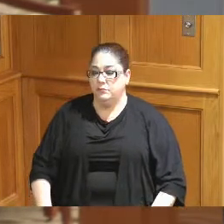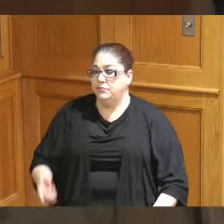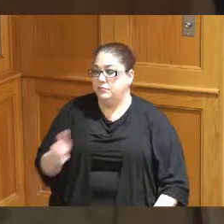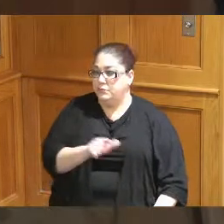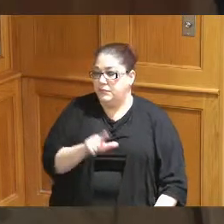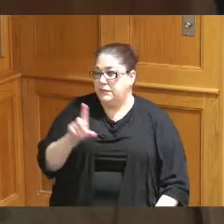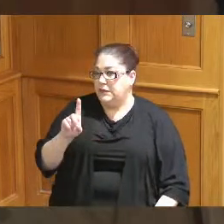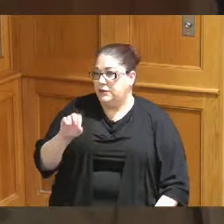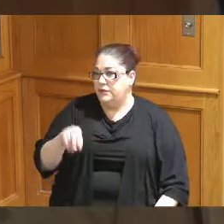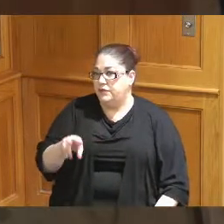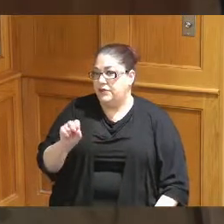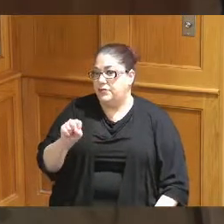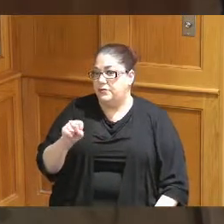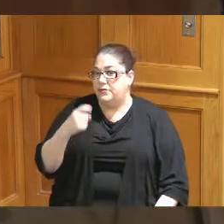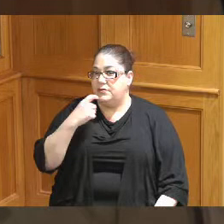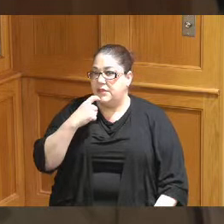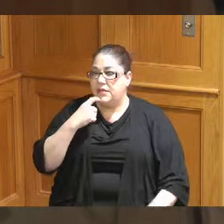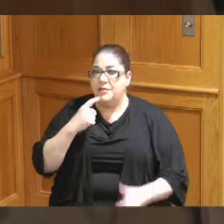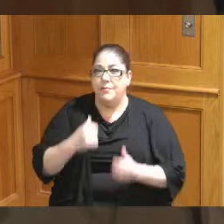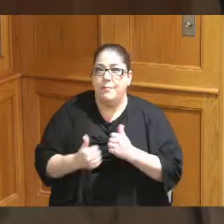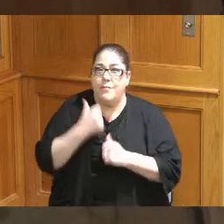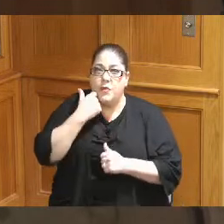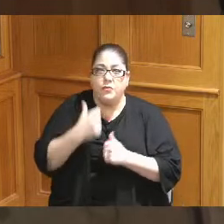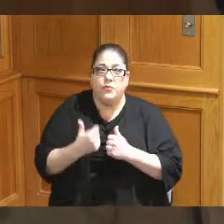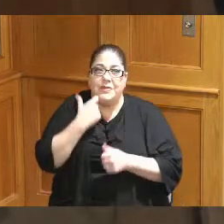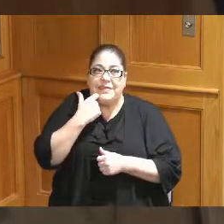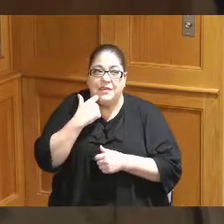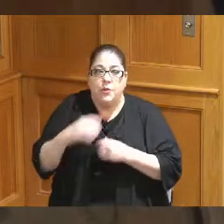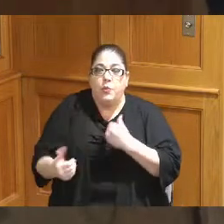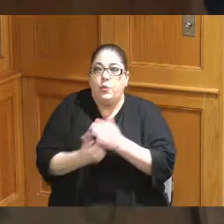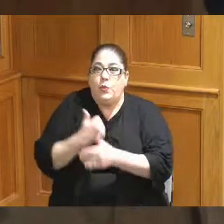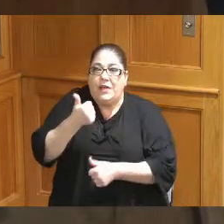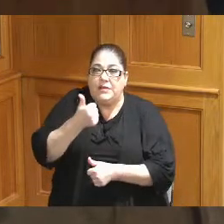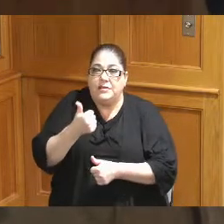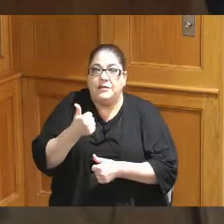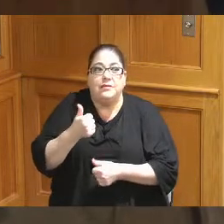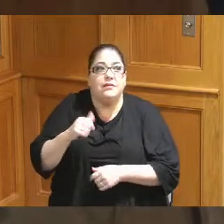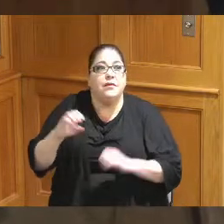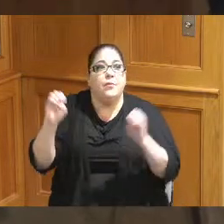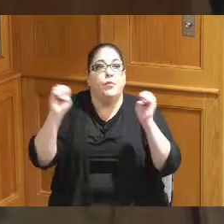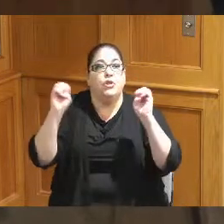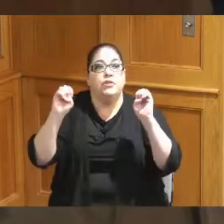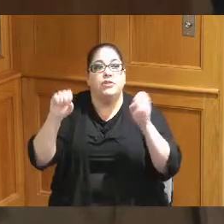then who are the most recent ads to this list the emergency shelter of Northern Kentucky